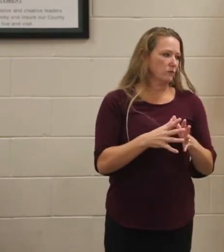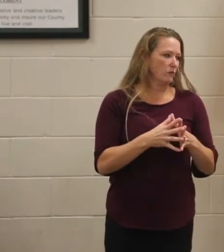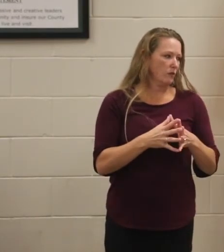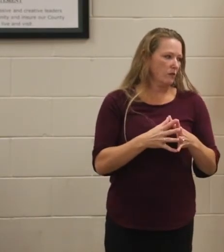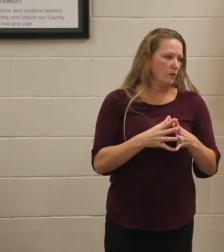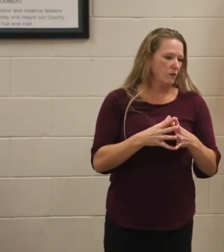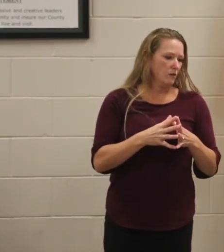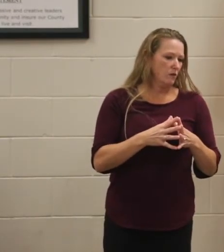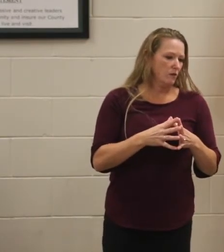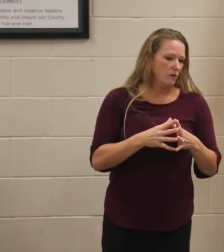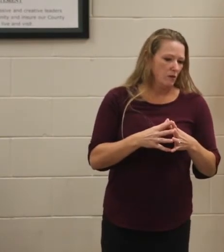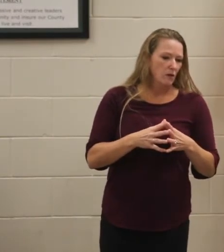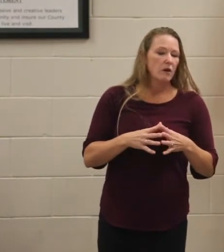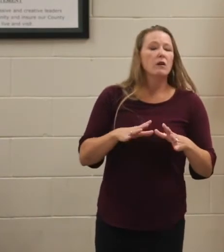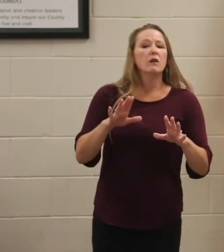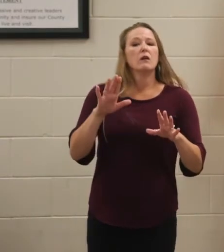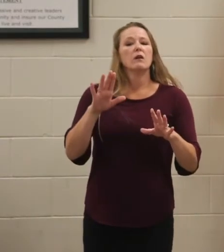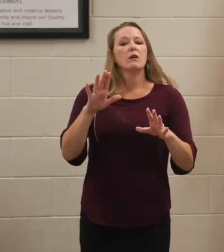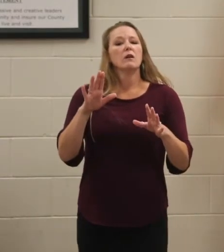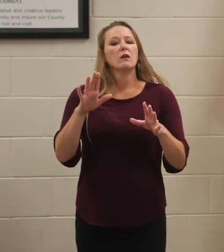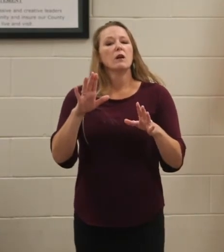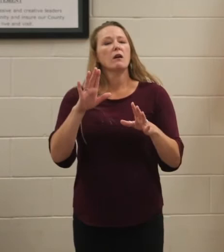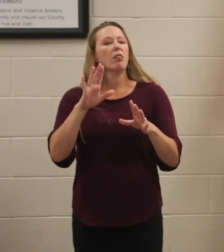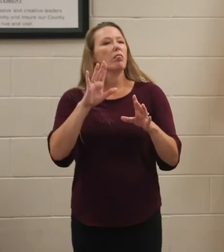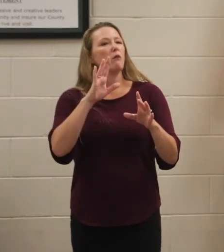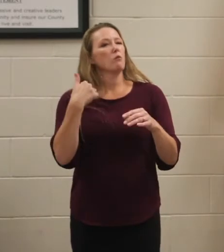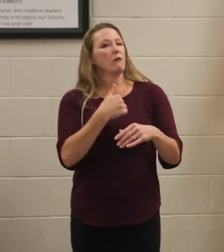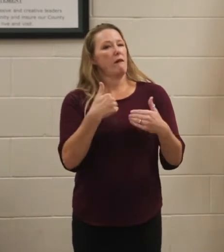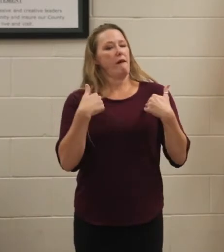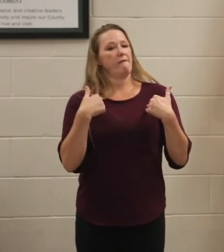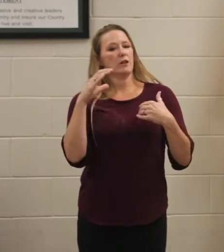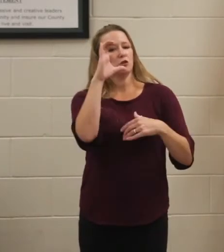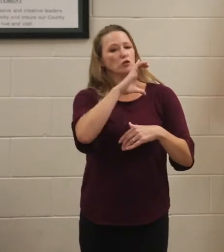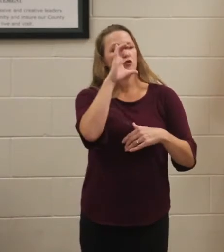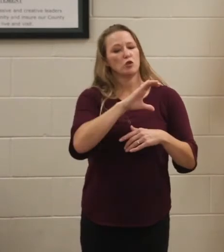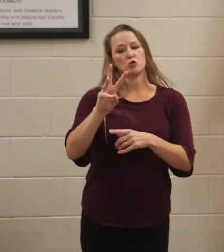identified at search warrant, was gun manufacturing equipment and gun parts.